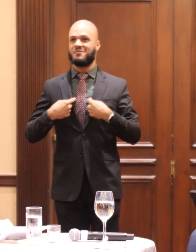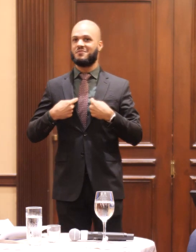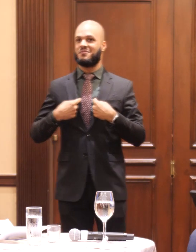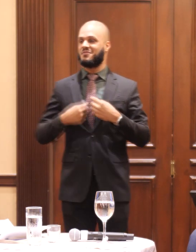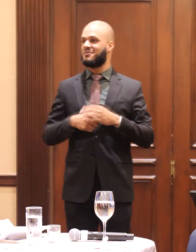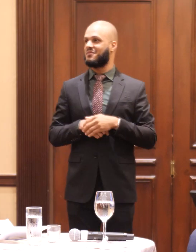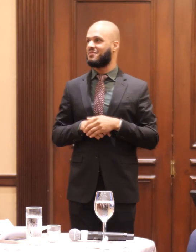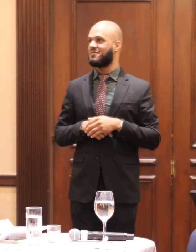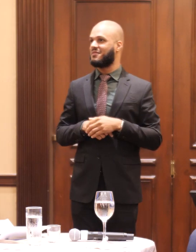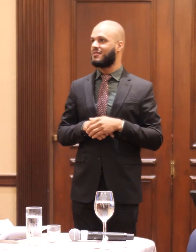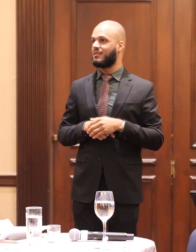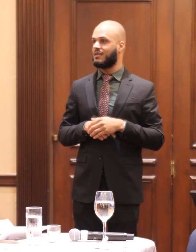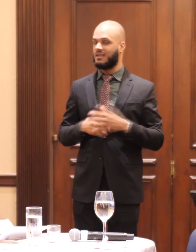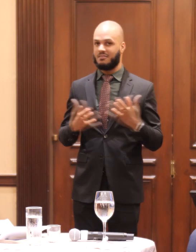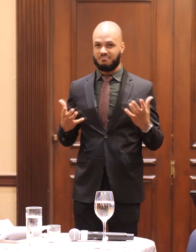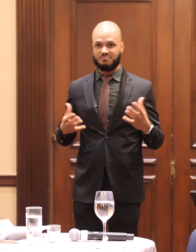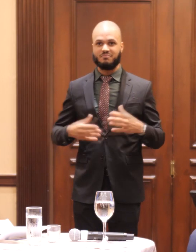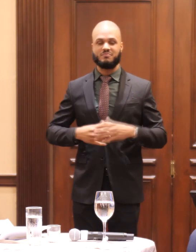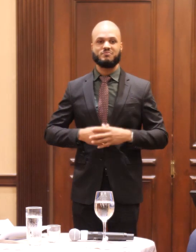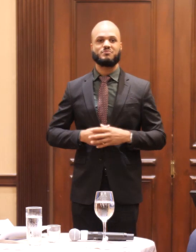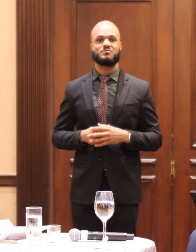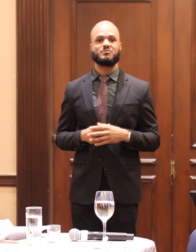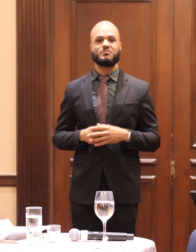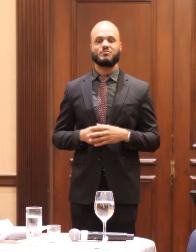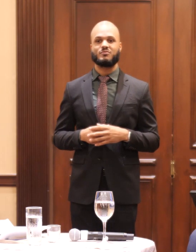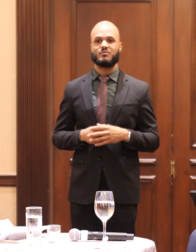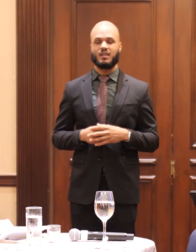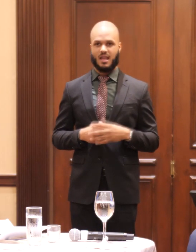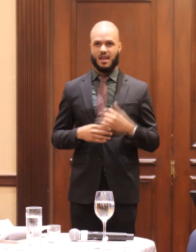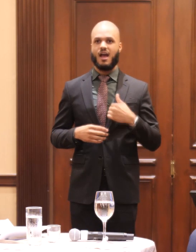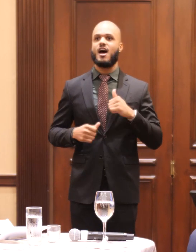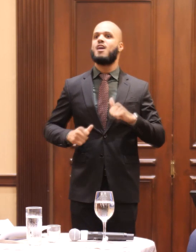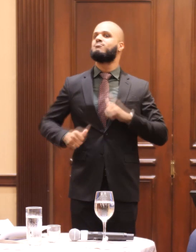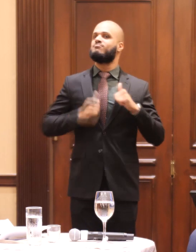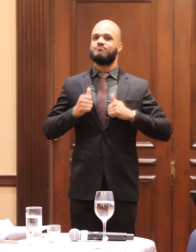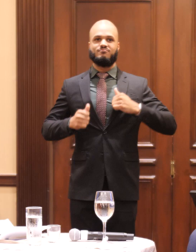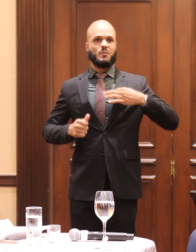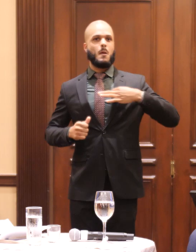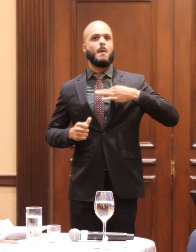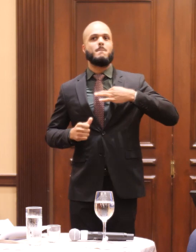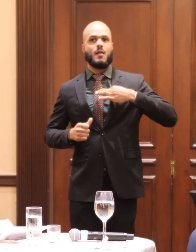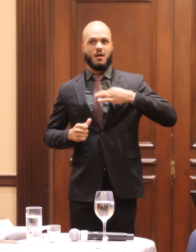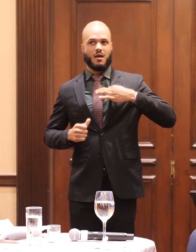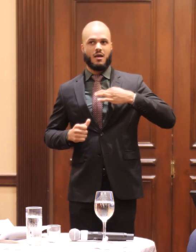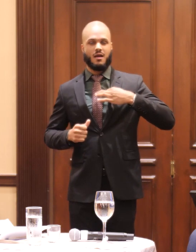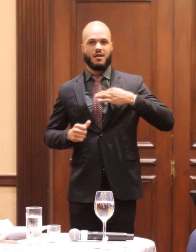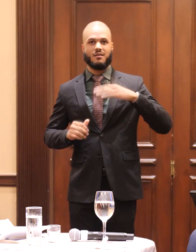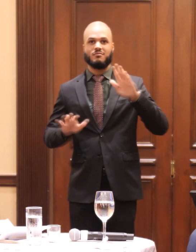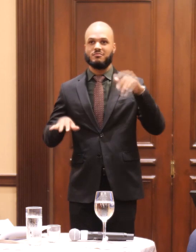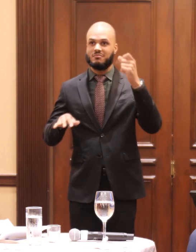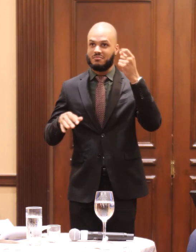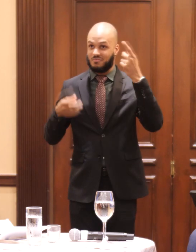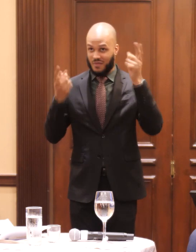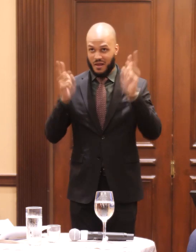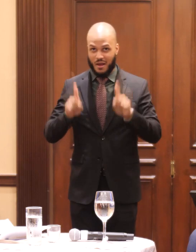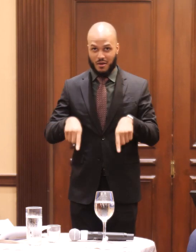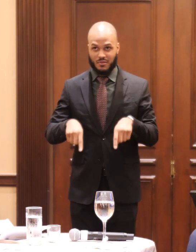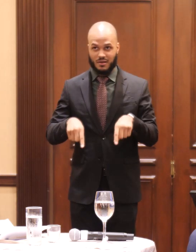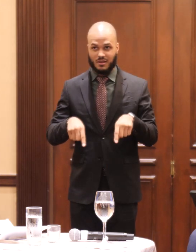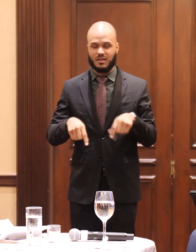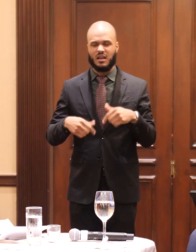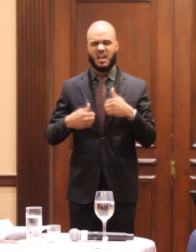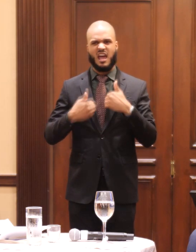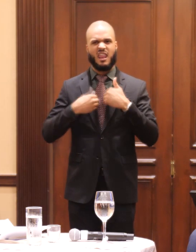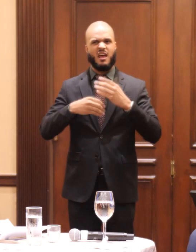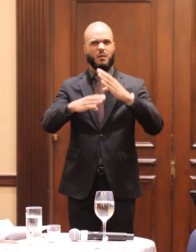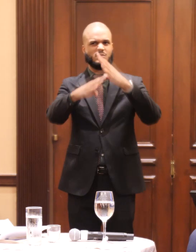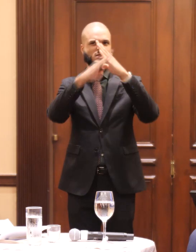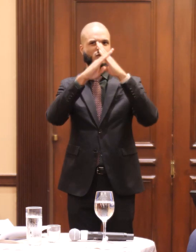And so I set about to to apply. It turned out there was a a an obstacle that I thought